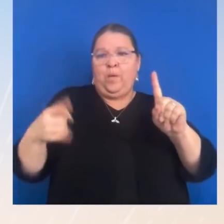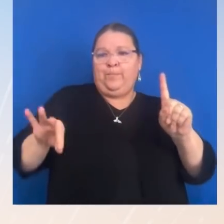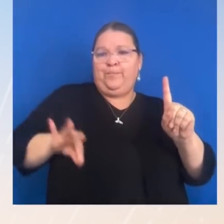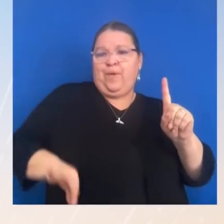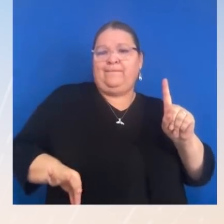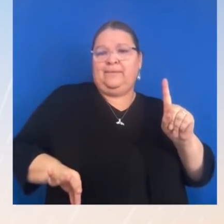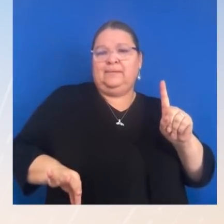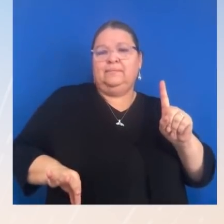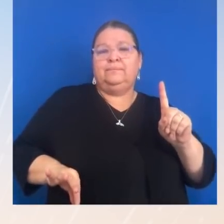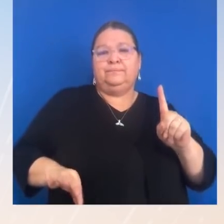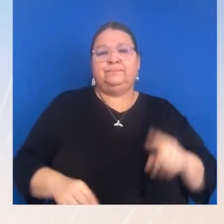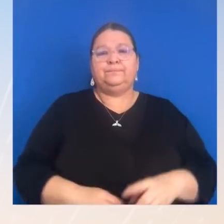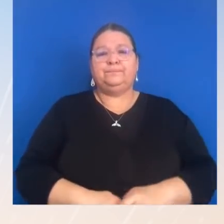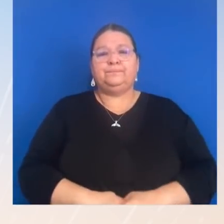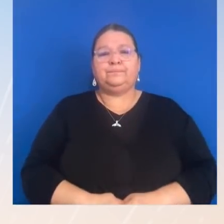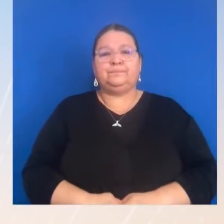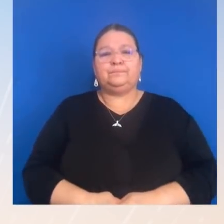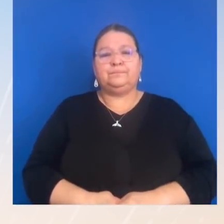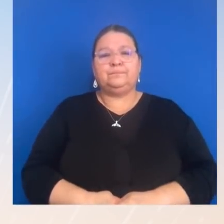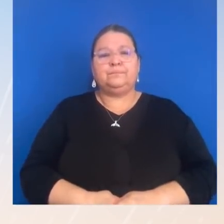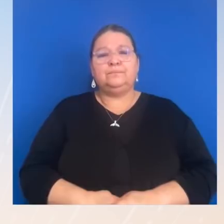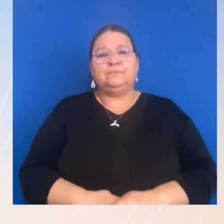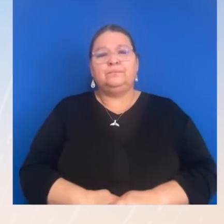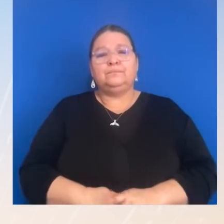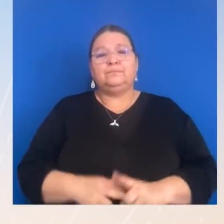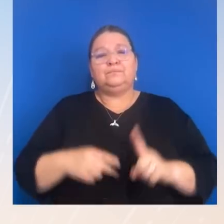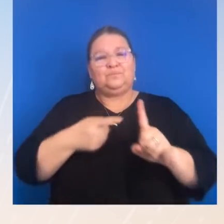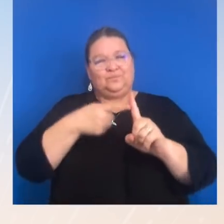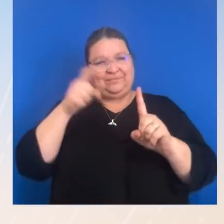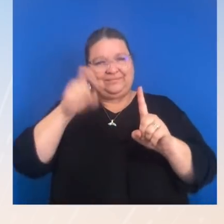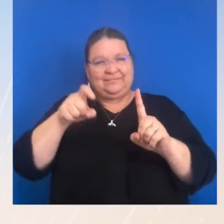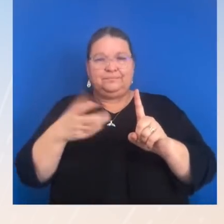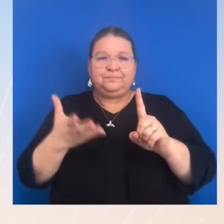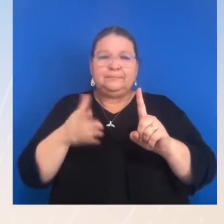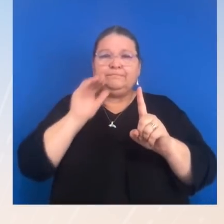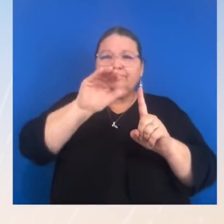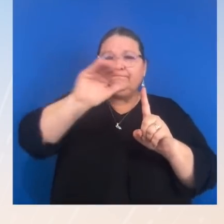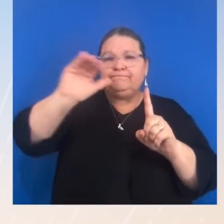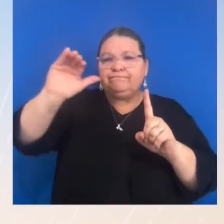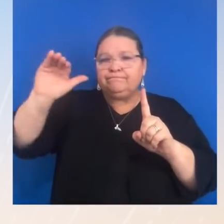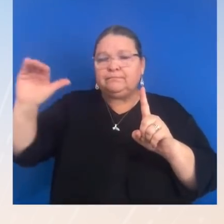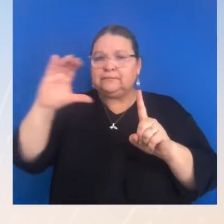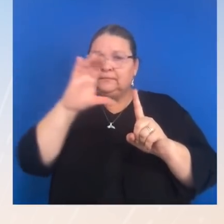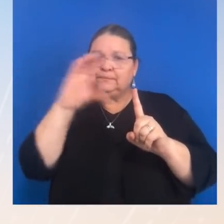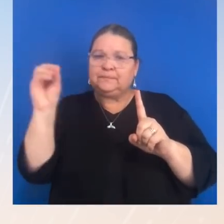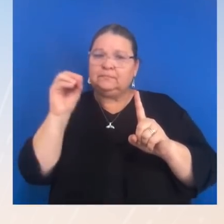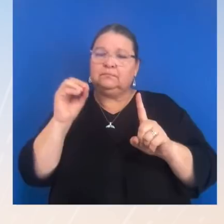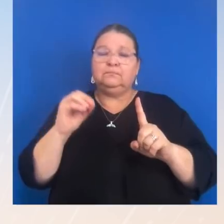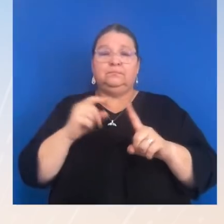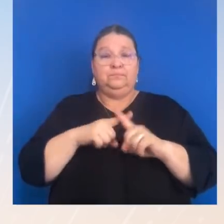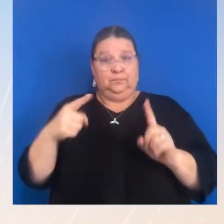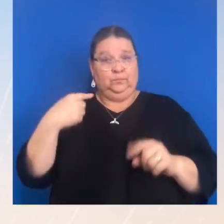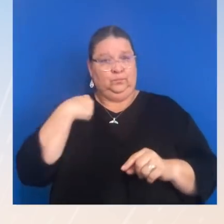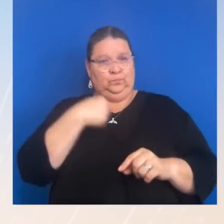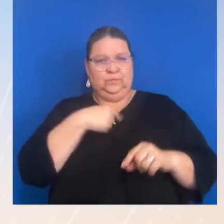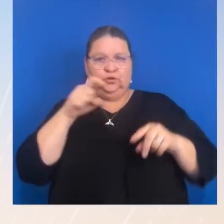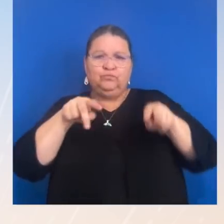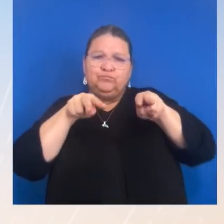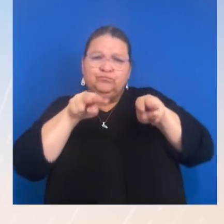So I'd point you to them for any assessment of that. But that's something we have to continue to monitor. Right? You know, we've been monitoring it. We've asked them to monitor it.